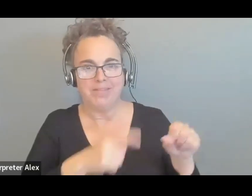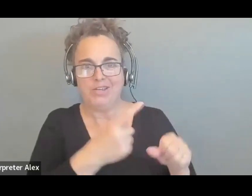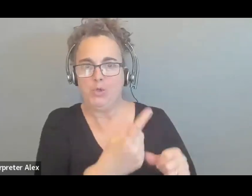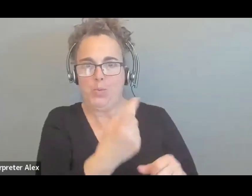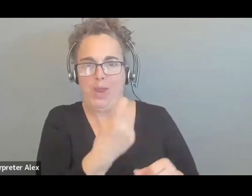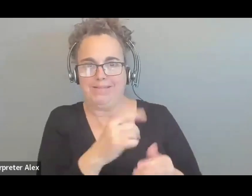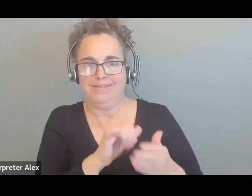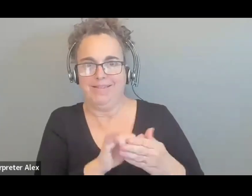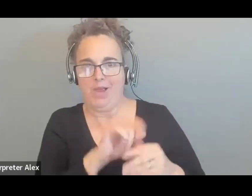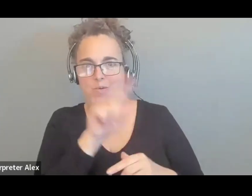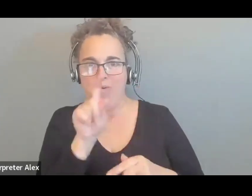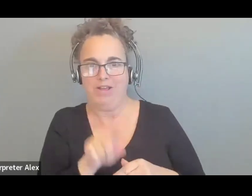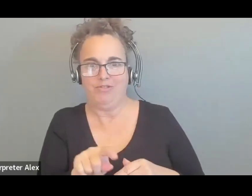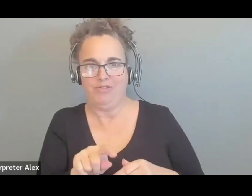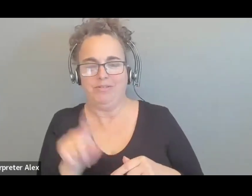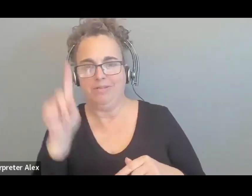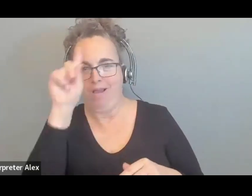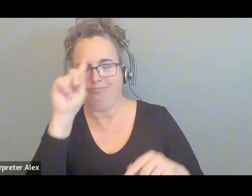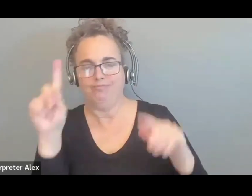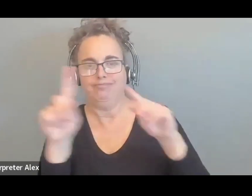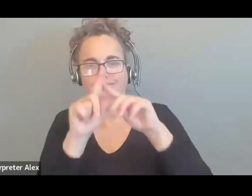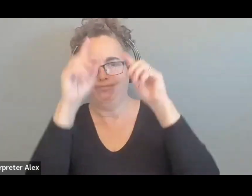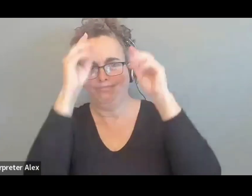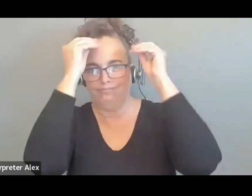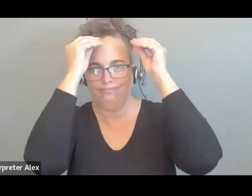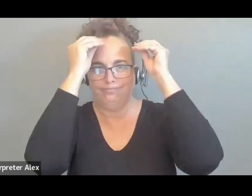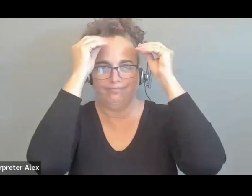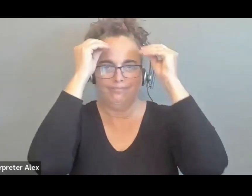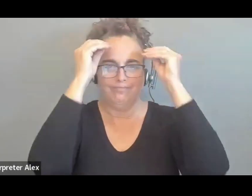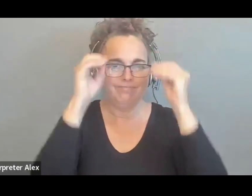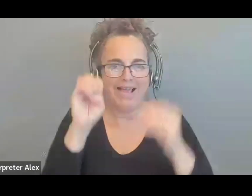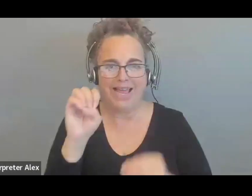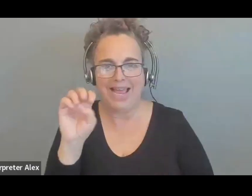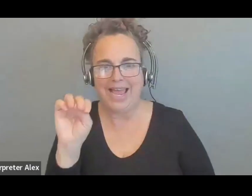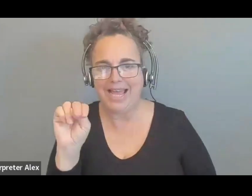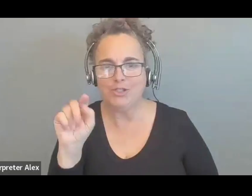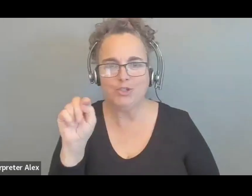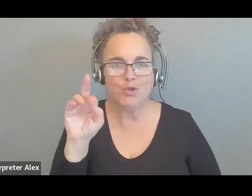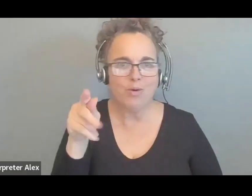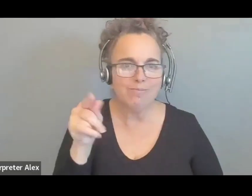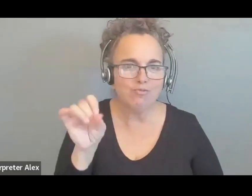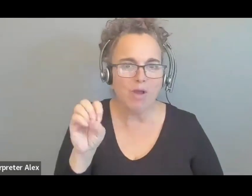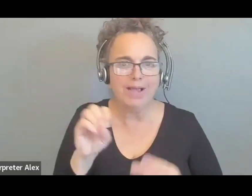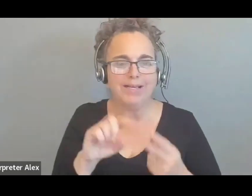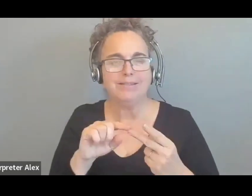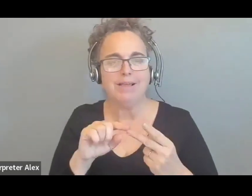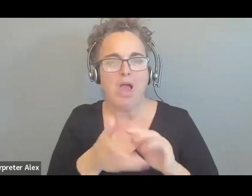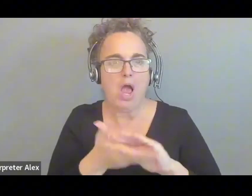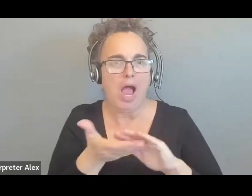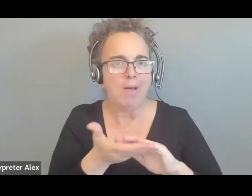I was really thinking about enterprises operationalization, is that a word?